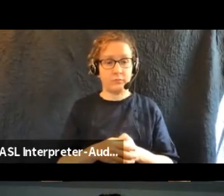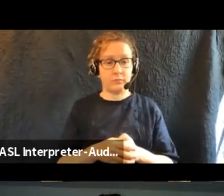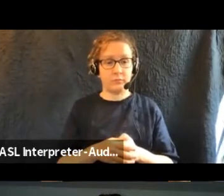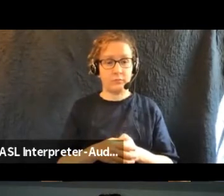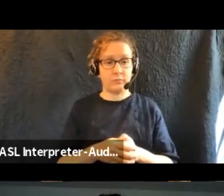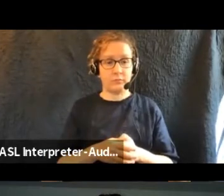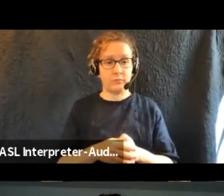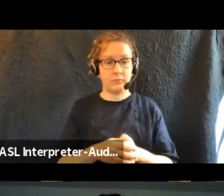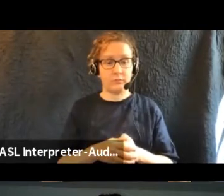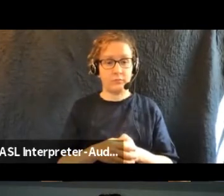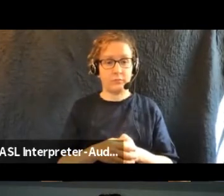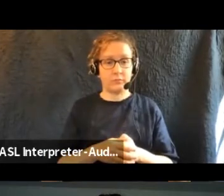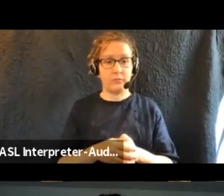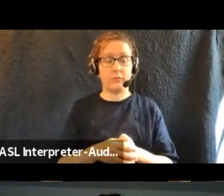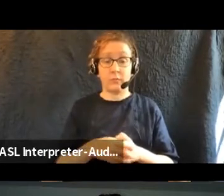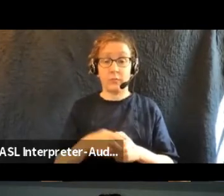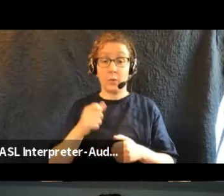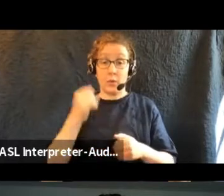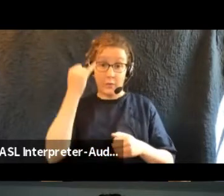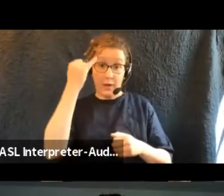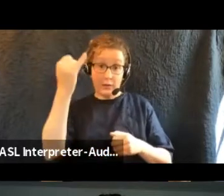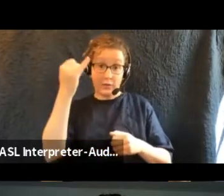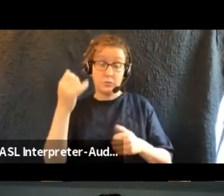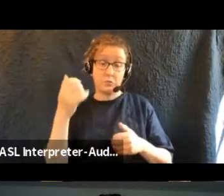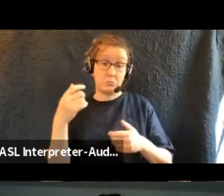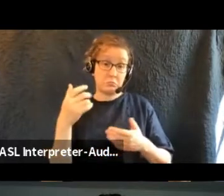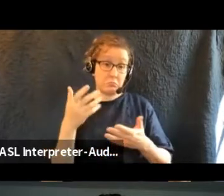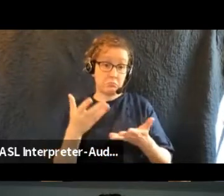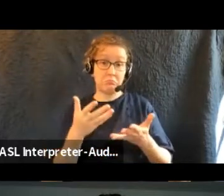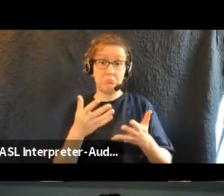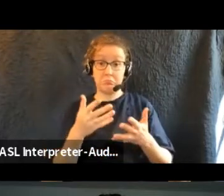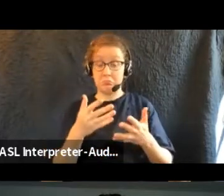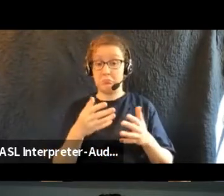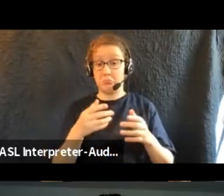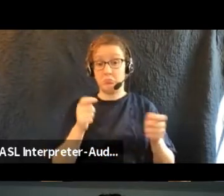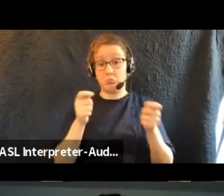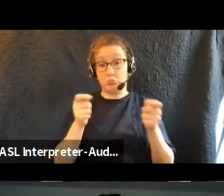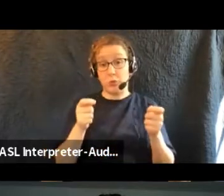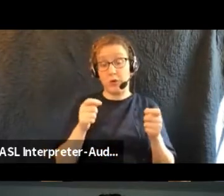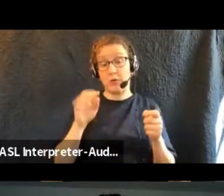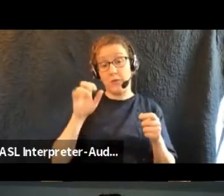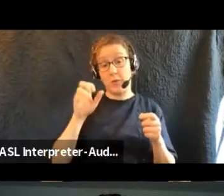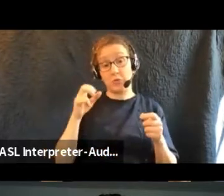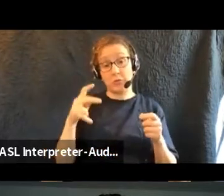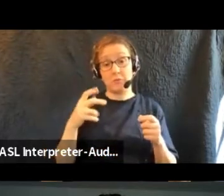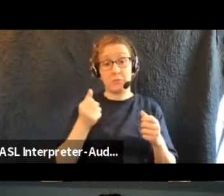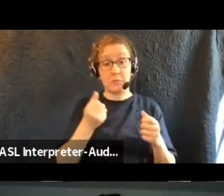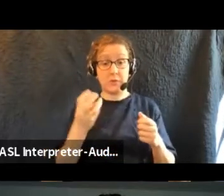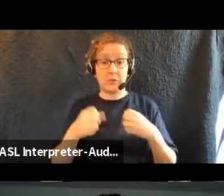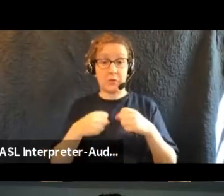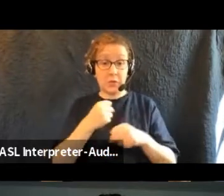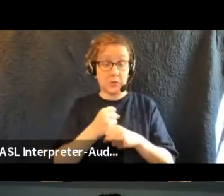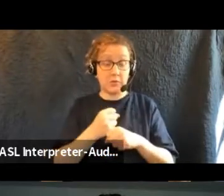So as you can imagine, having run the Fellowship for a number of years, we have a lot of experience